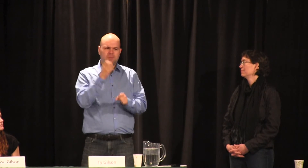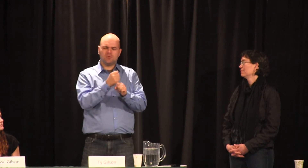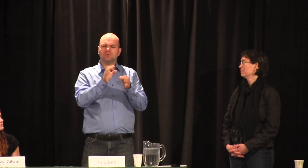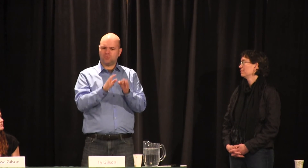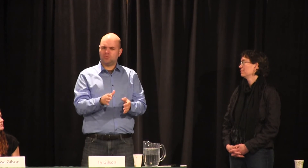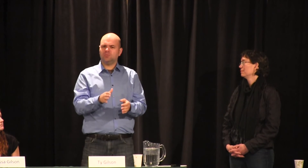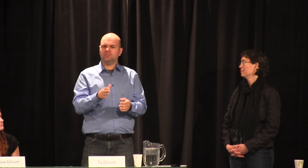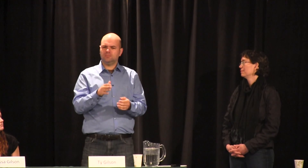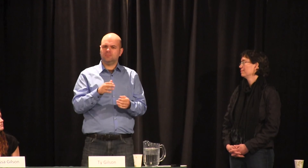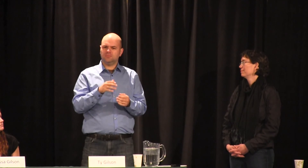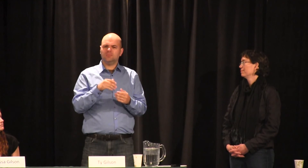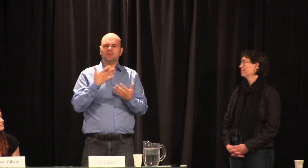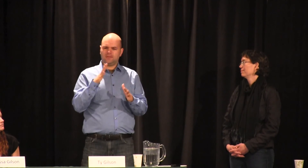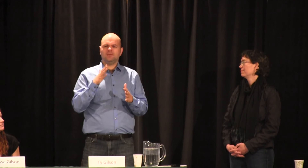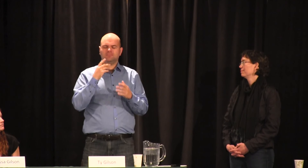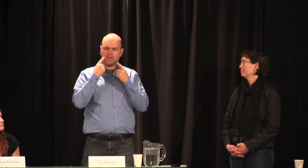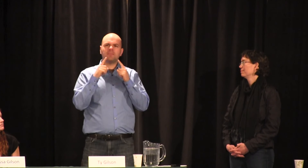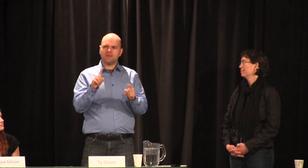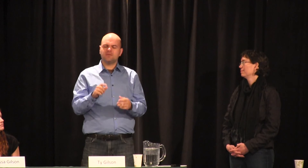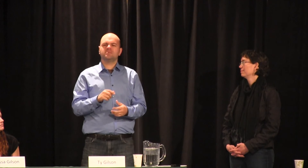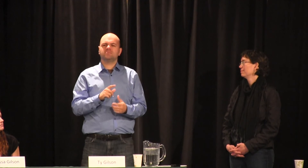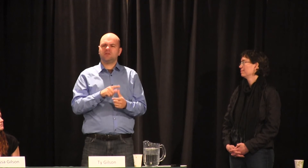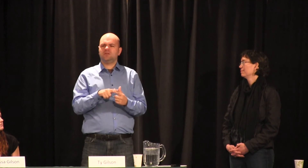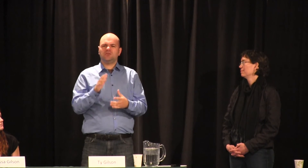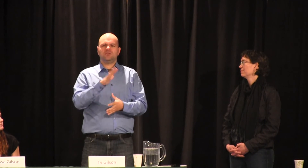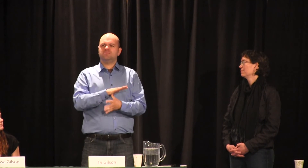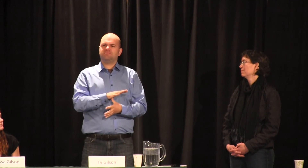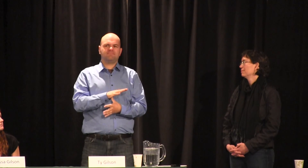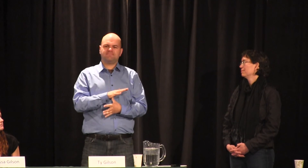over and over again and say do your job, get me an interpreter, make it work.